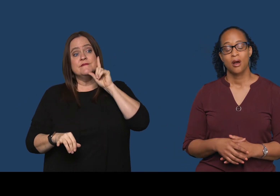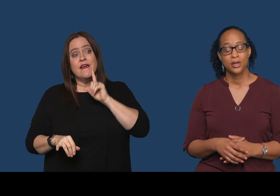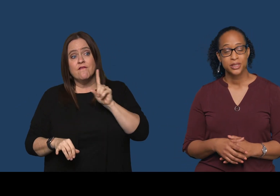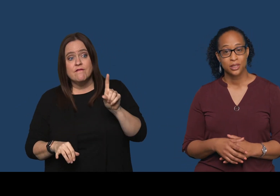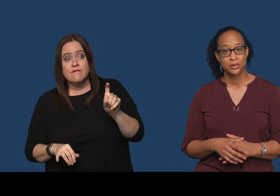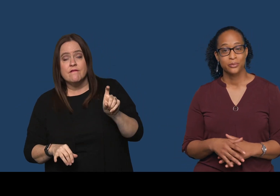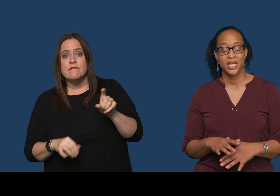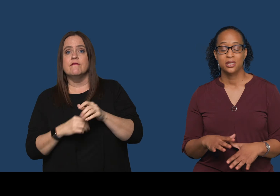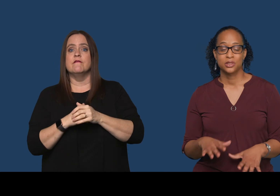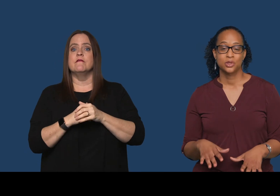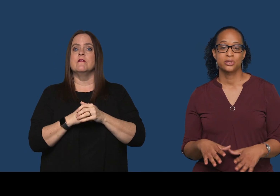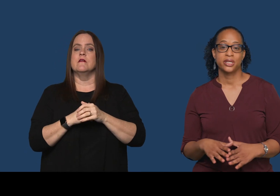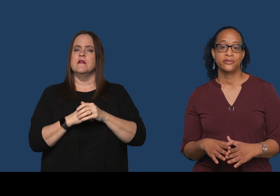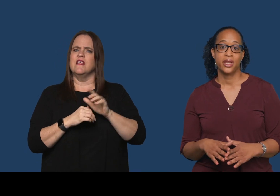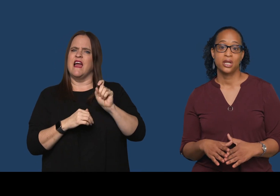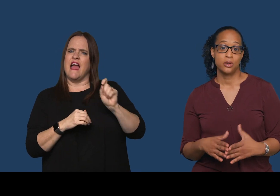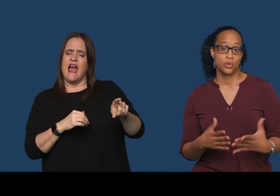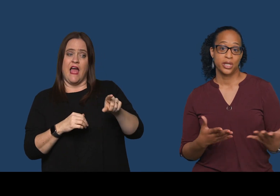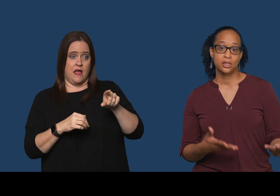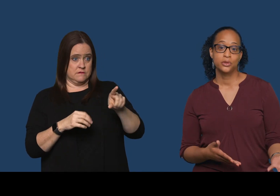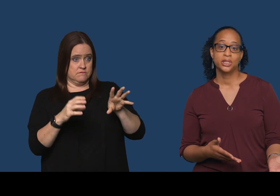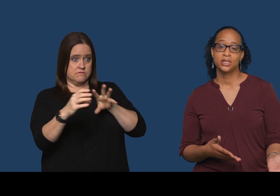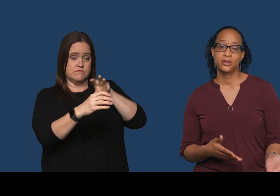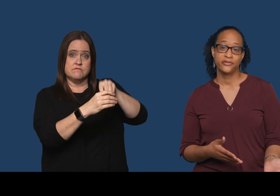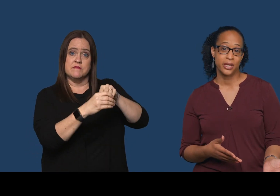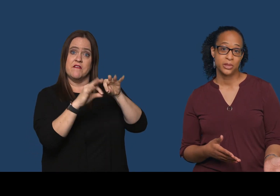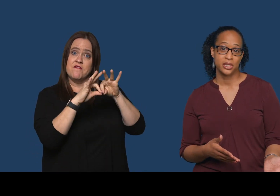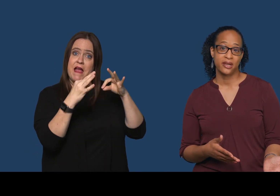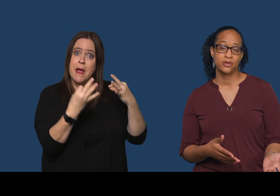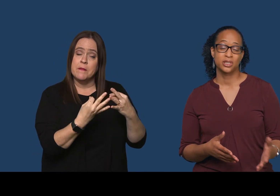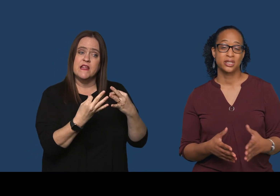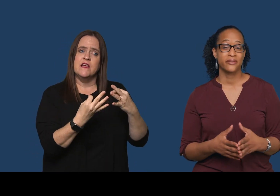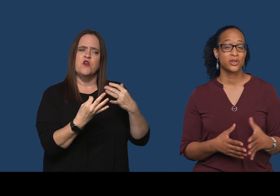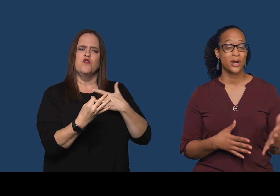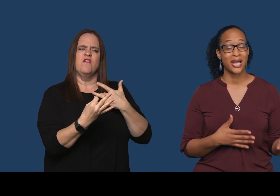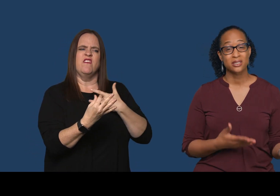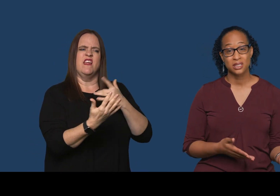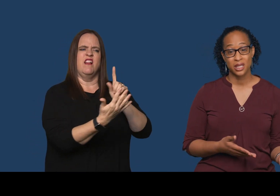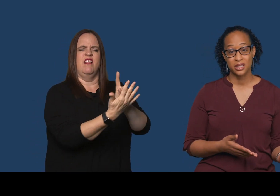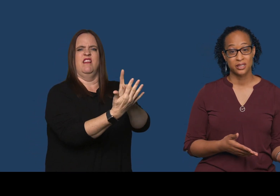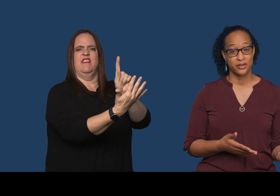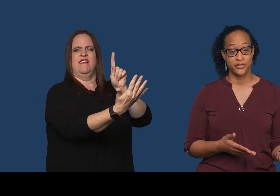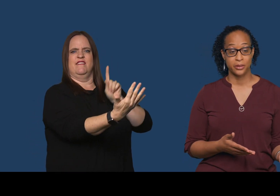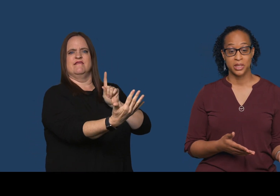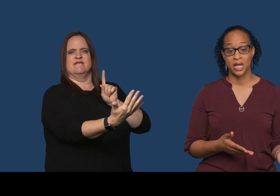Also making sure that they were included in their family life or did they feel isolated in their family life?